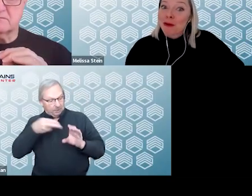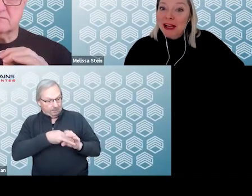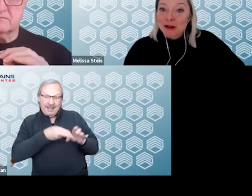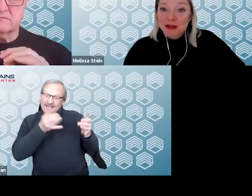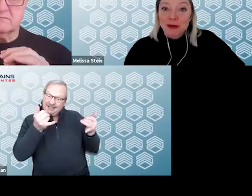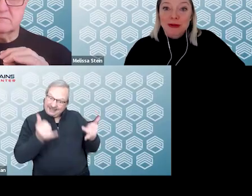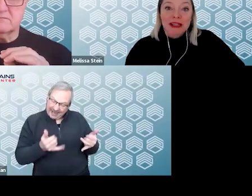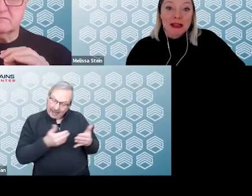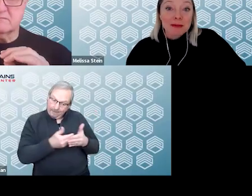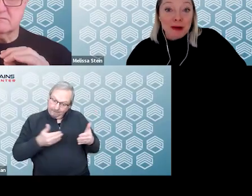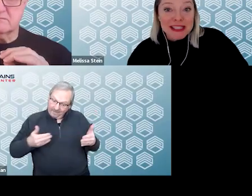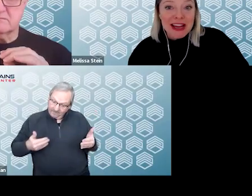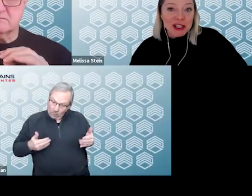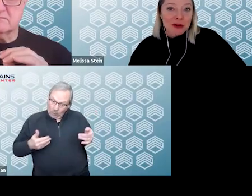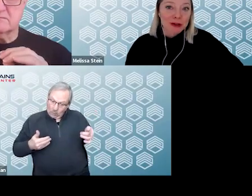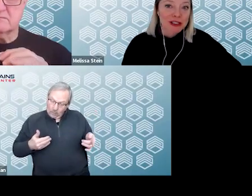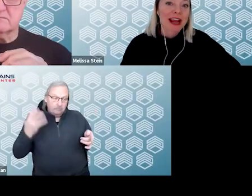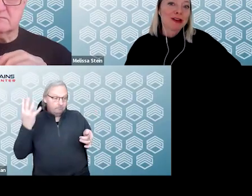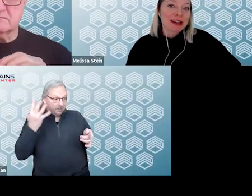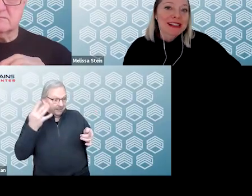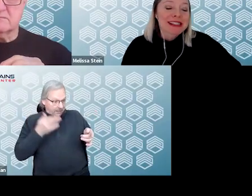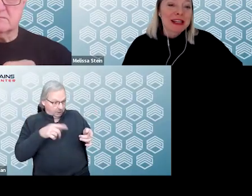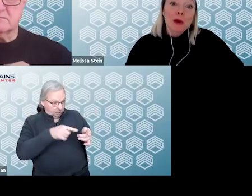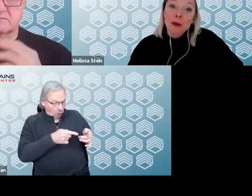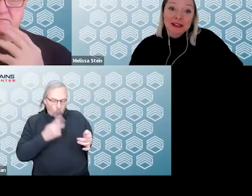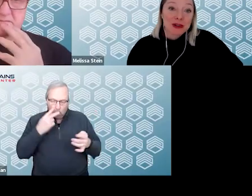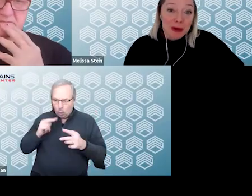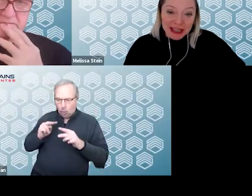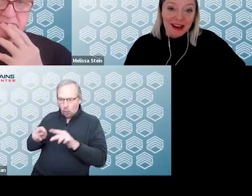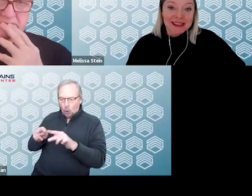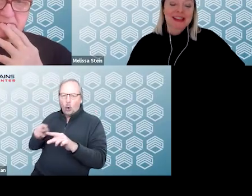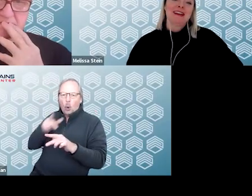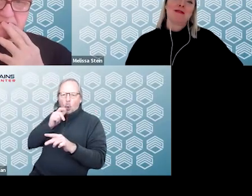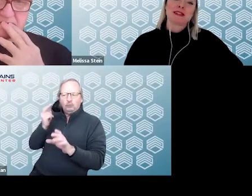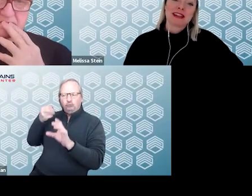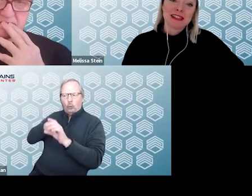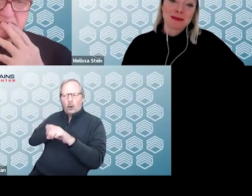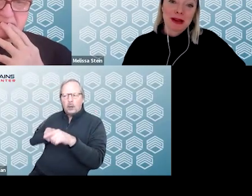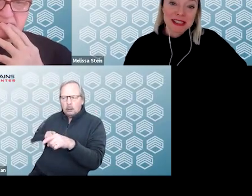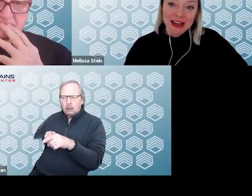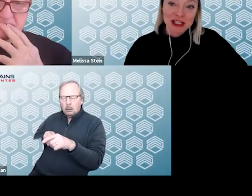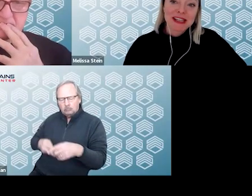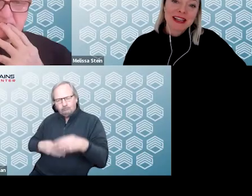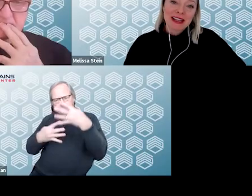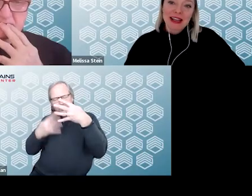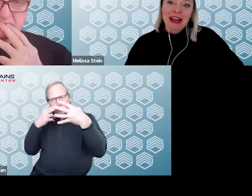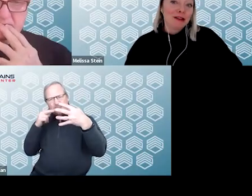Before we go to the presentation, we'll just take a look, and see who is joining us for today's presentation.